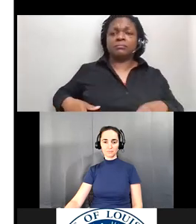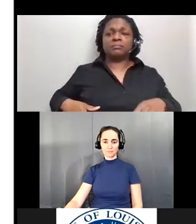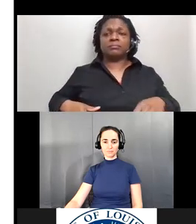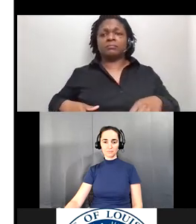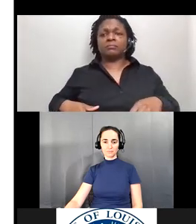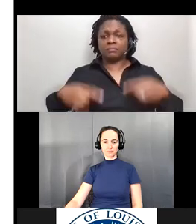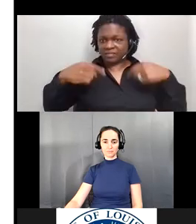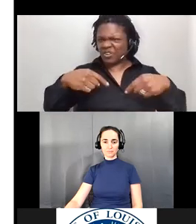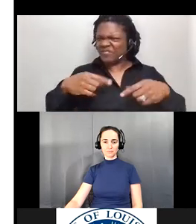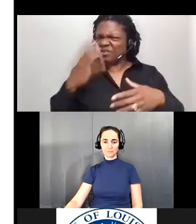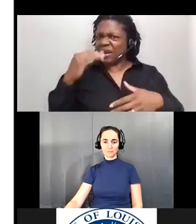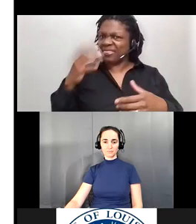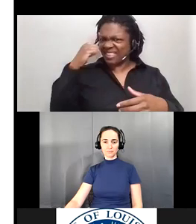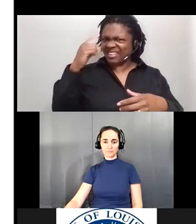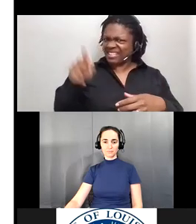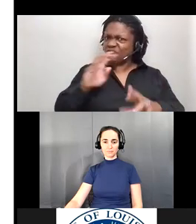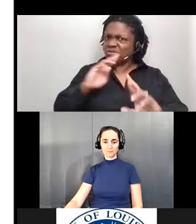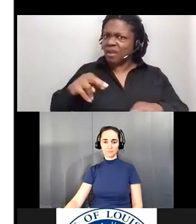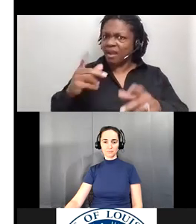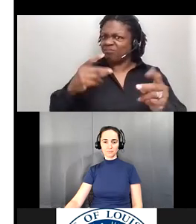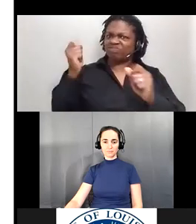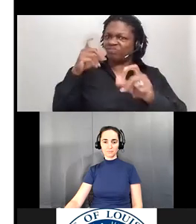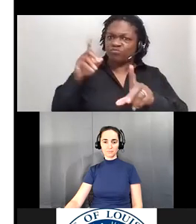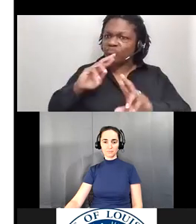the officer what you might be reaching 16:06:12 for when they ask.